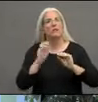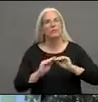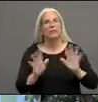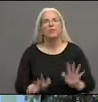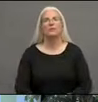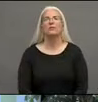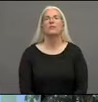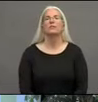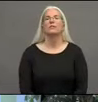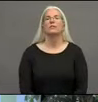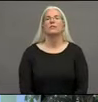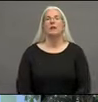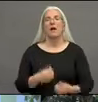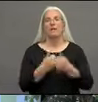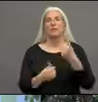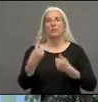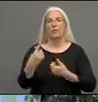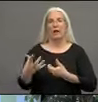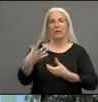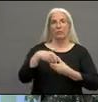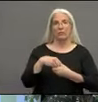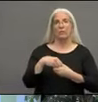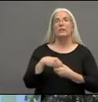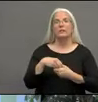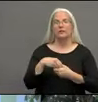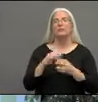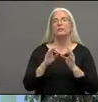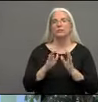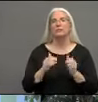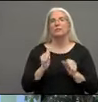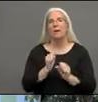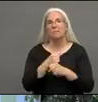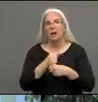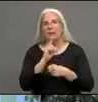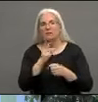including our ASL American Sign Language interpreters could properly